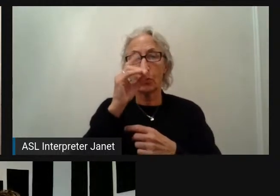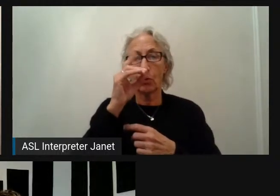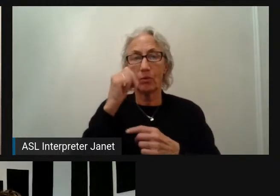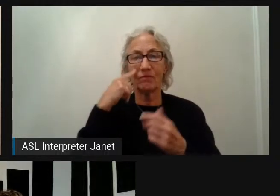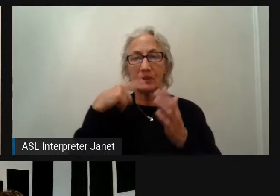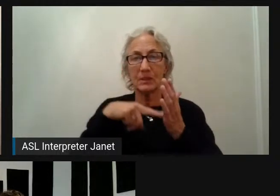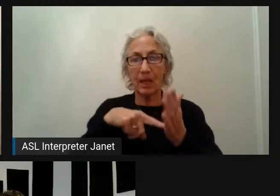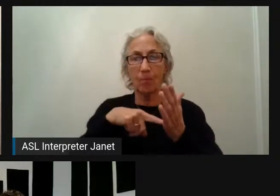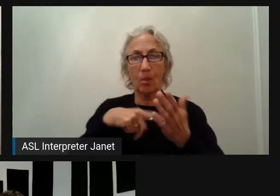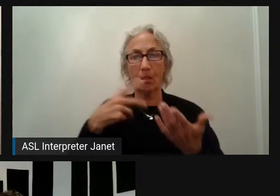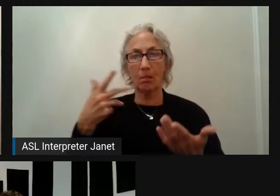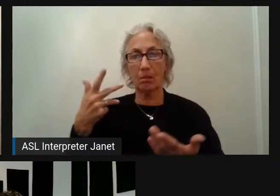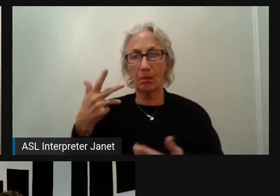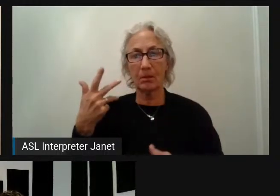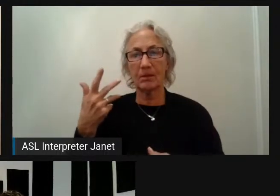code. That easy.